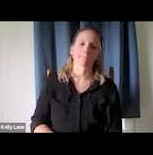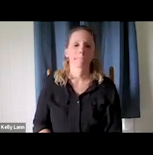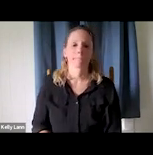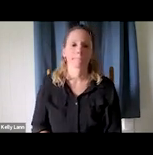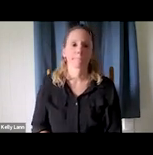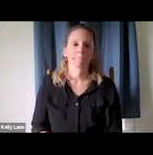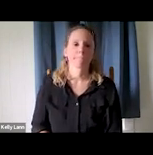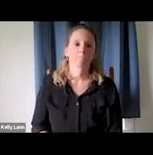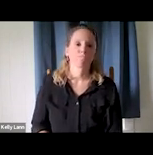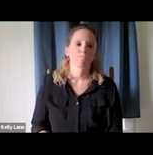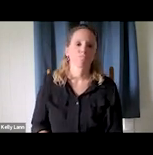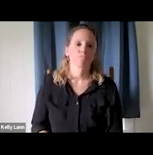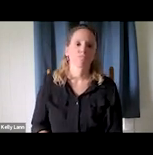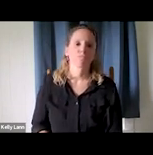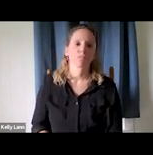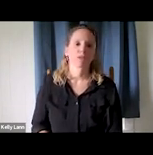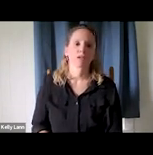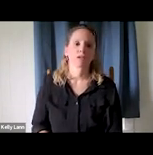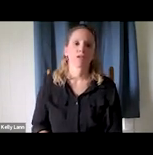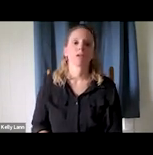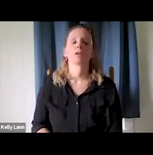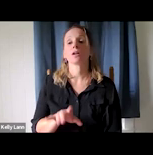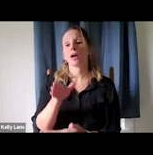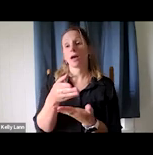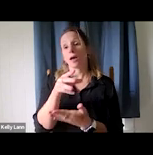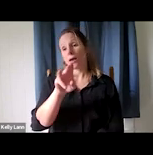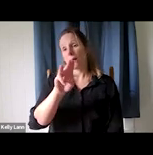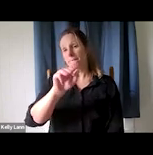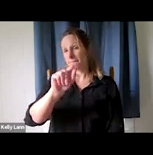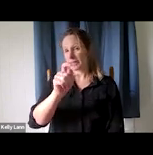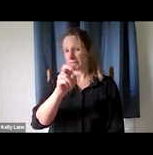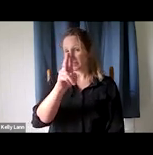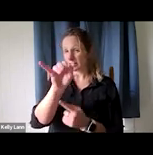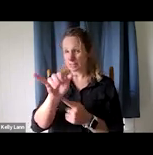So I'm going back to materiality and whether we say it's material or not.